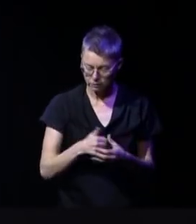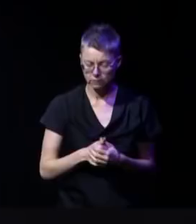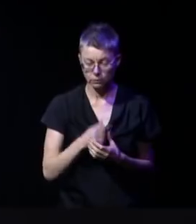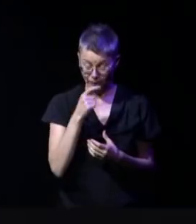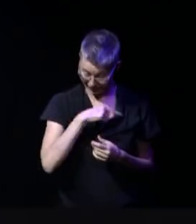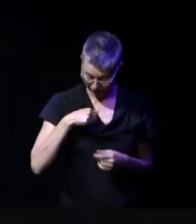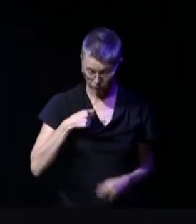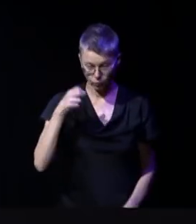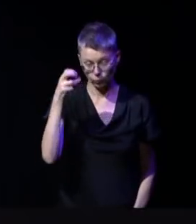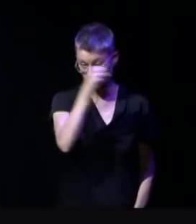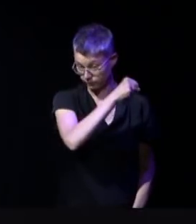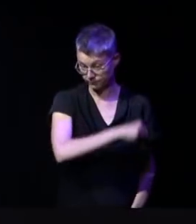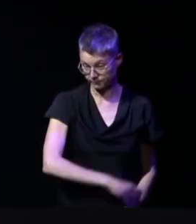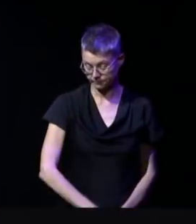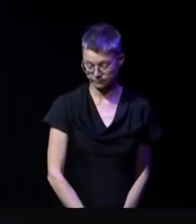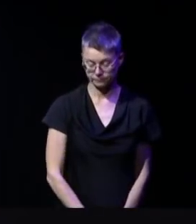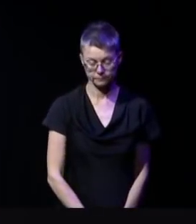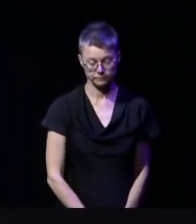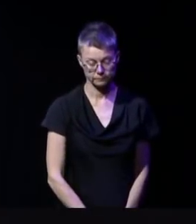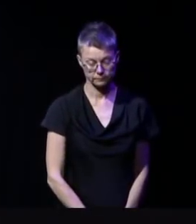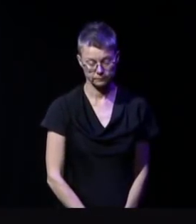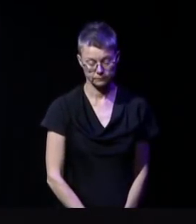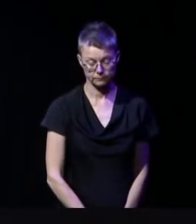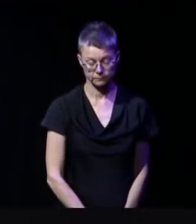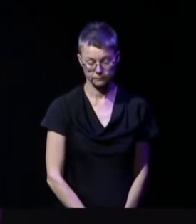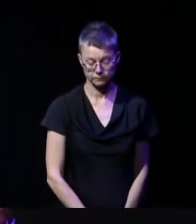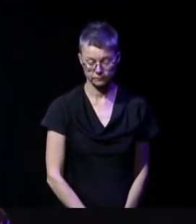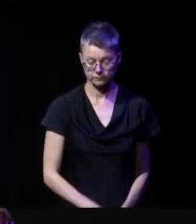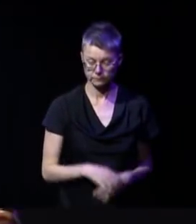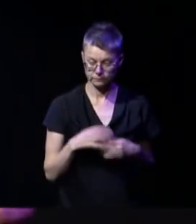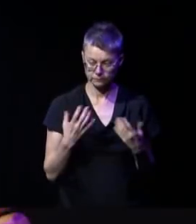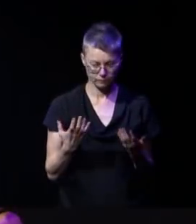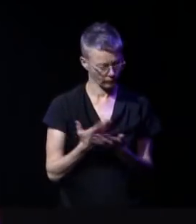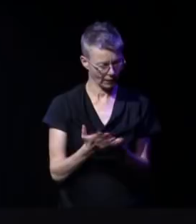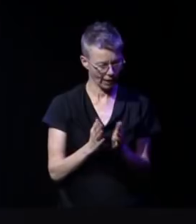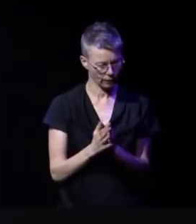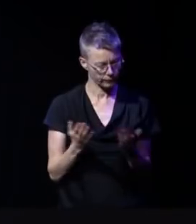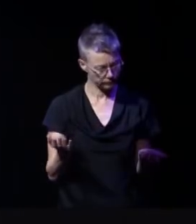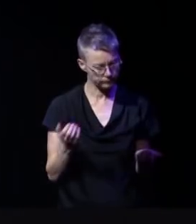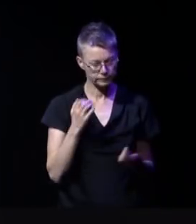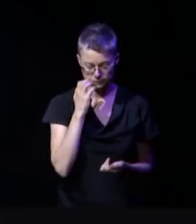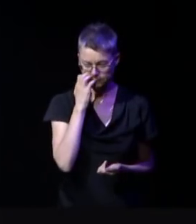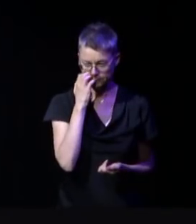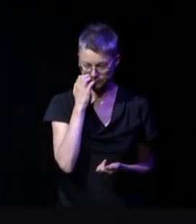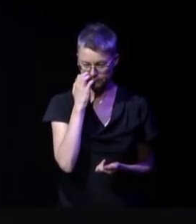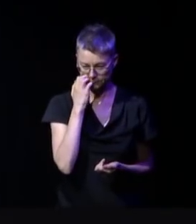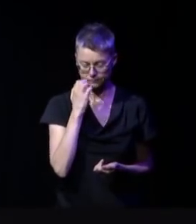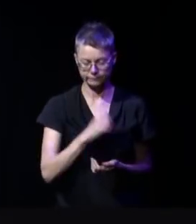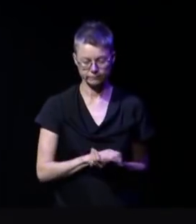And so the question, of course, is how to do this work, right? How to recognise beauty?